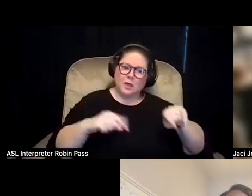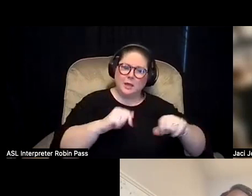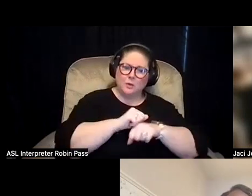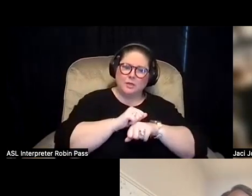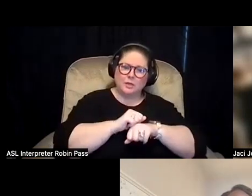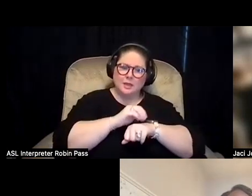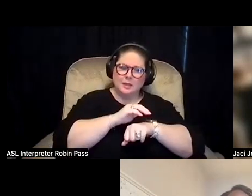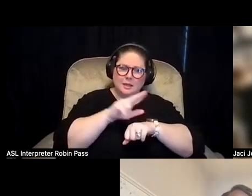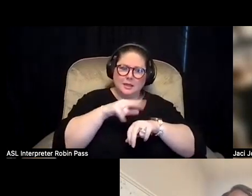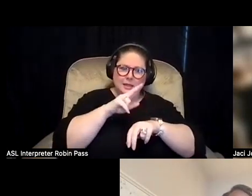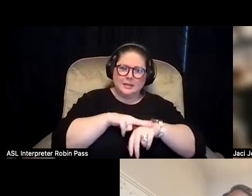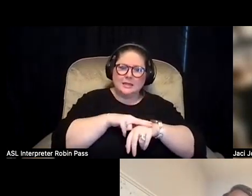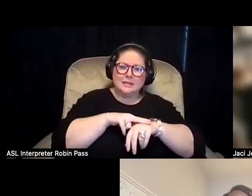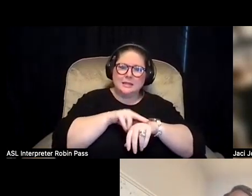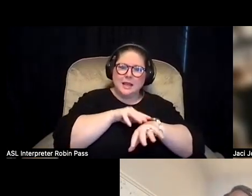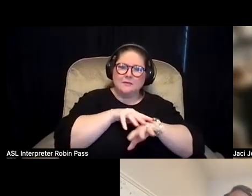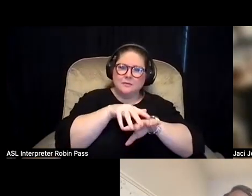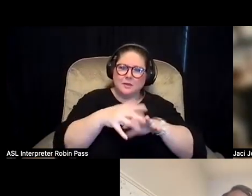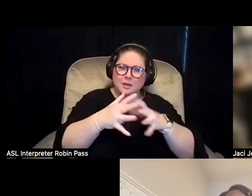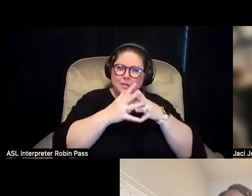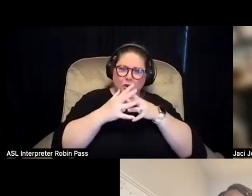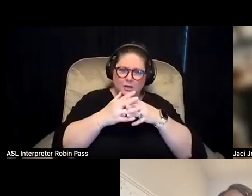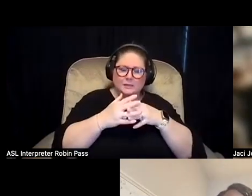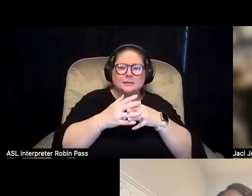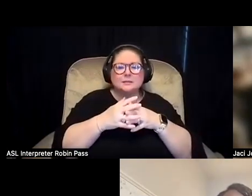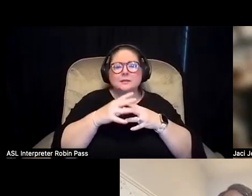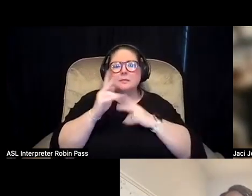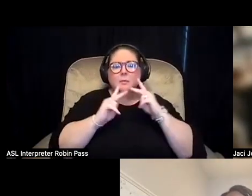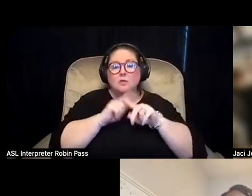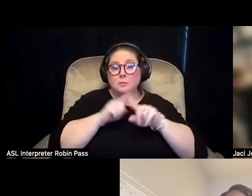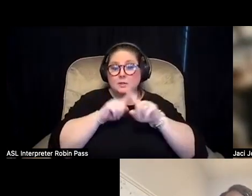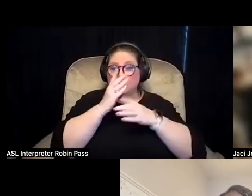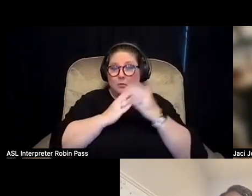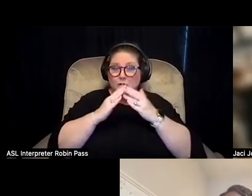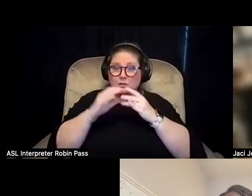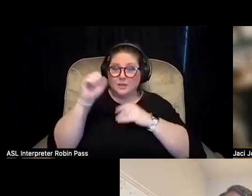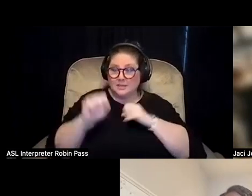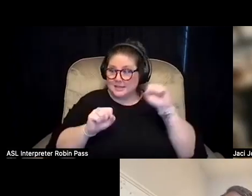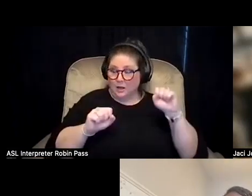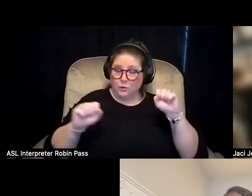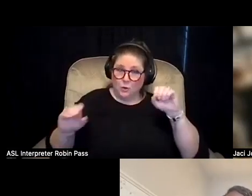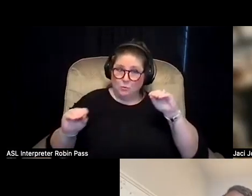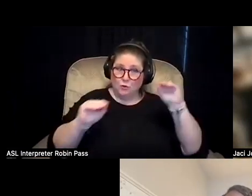but then there were people from different parts of the south that were moving to oklahoma and then